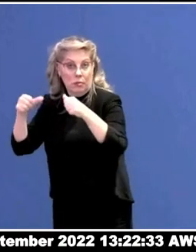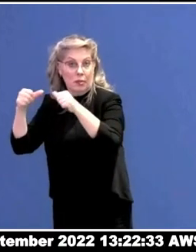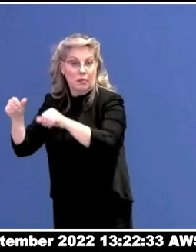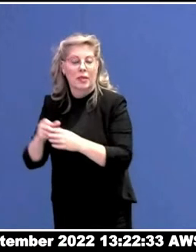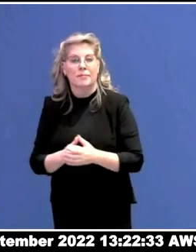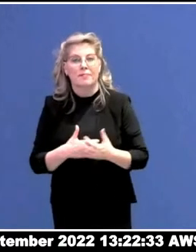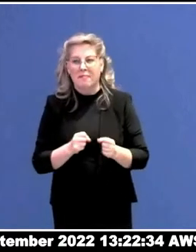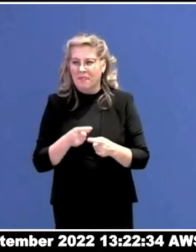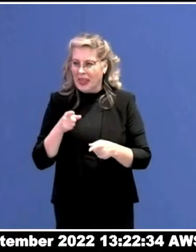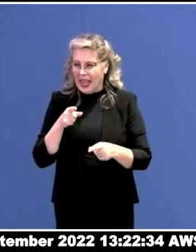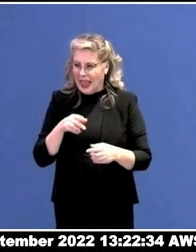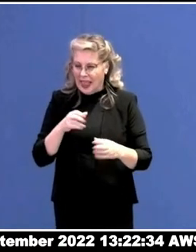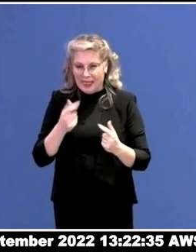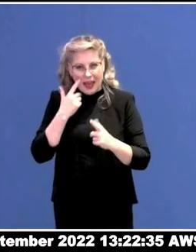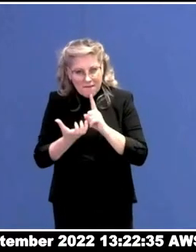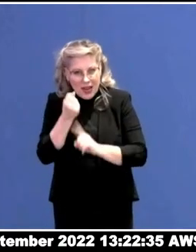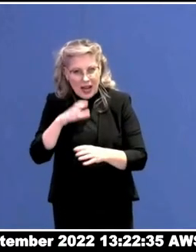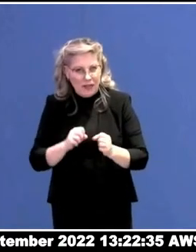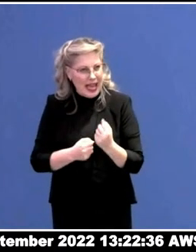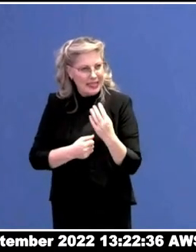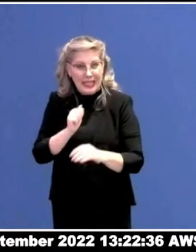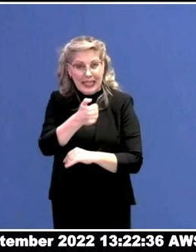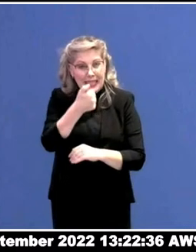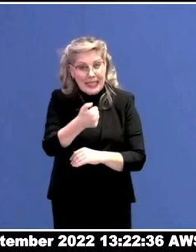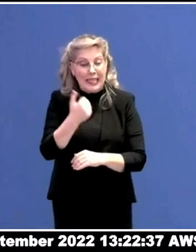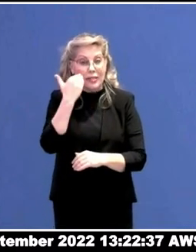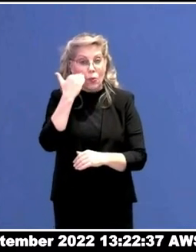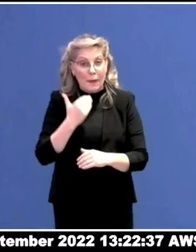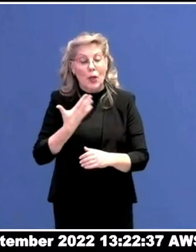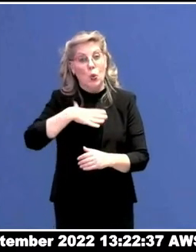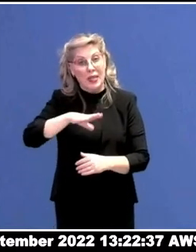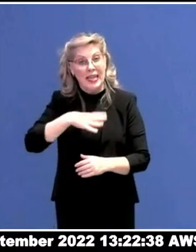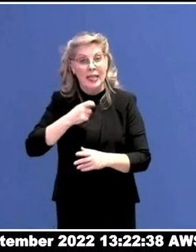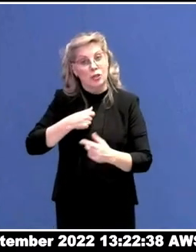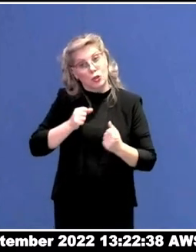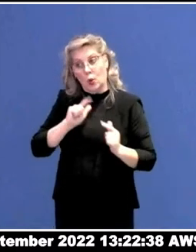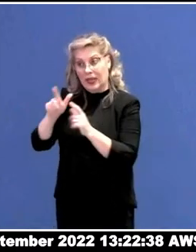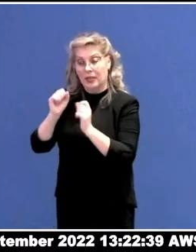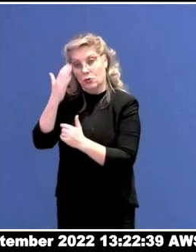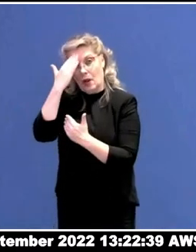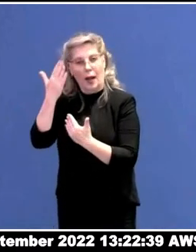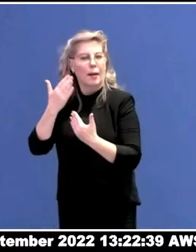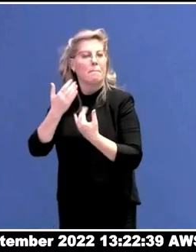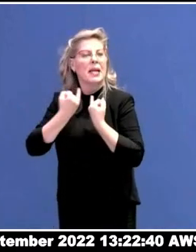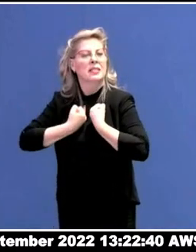It was a court that was set up for people who were homeless, who had mental health issues, forms of disability, intellectual disability.